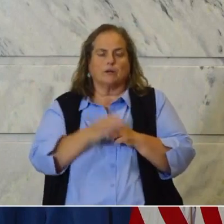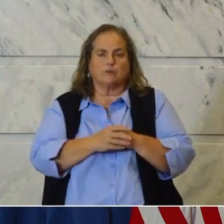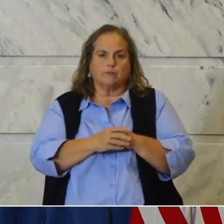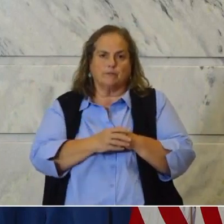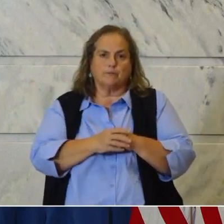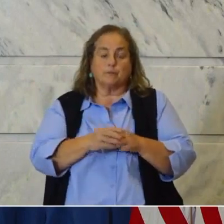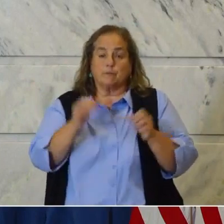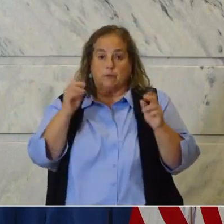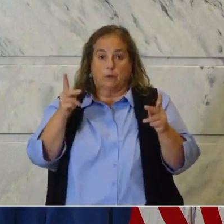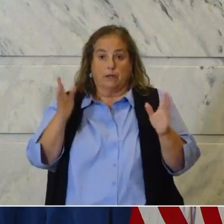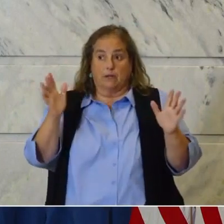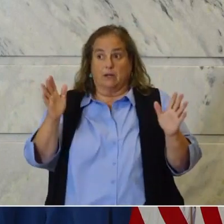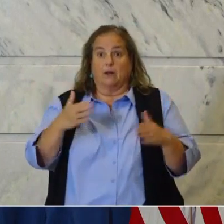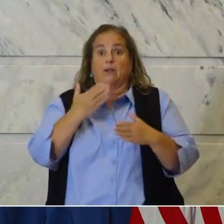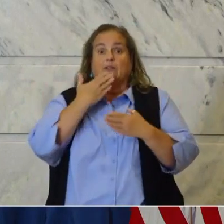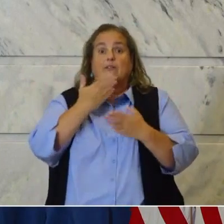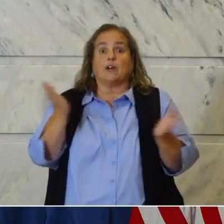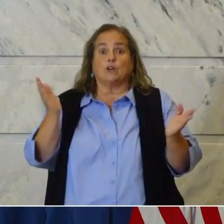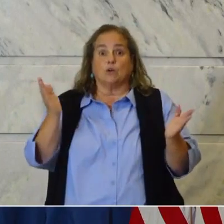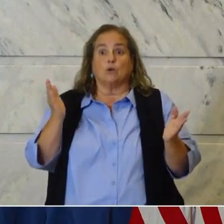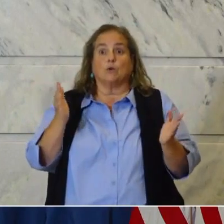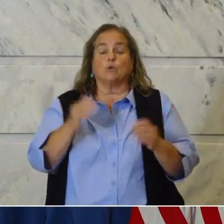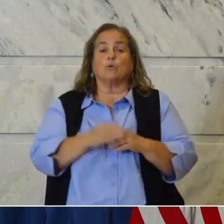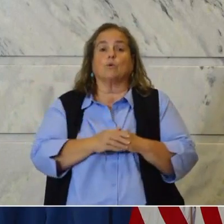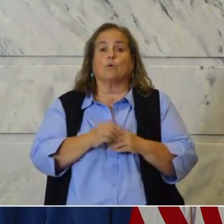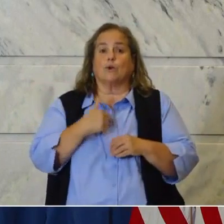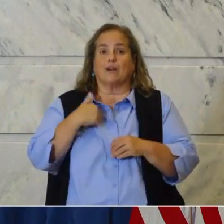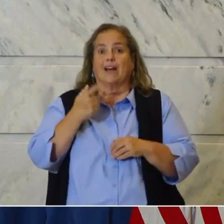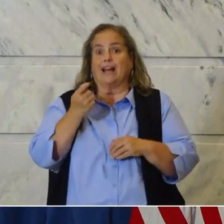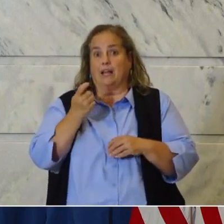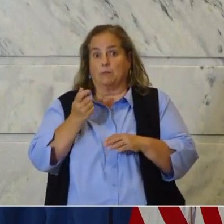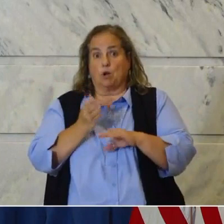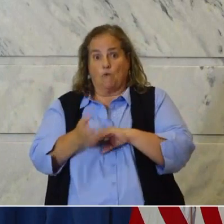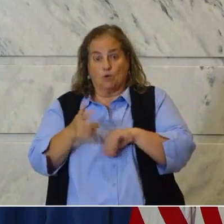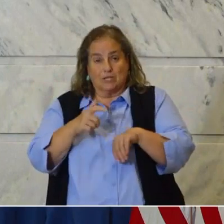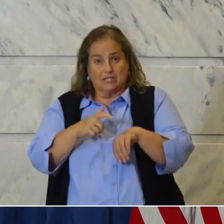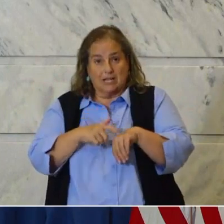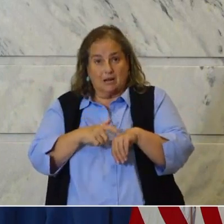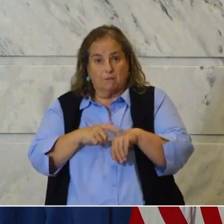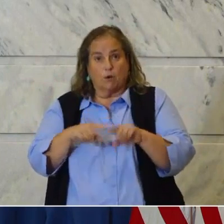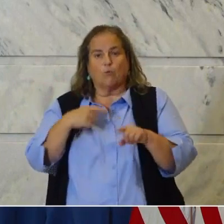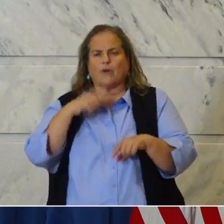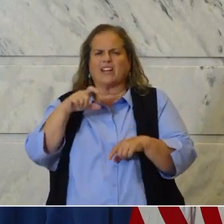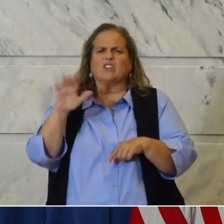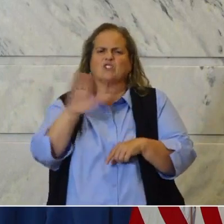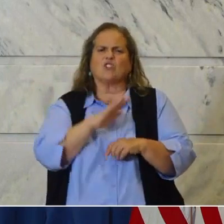All right, everybody, thank you. We are a bit over time. We need your help. We